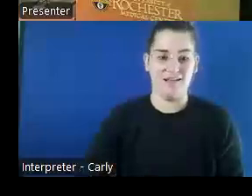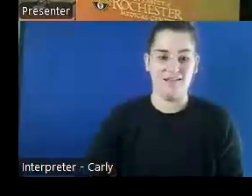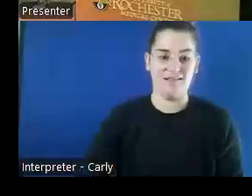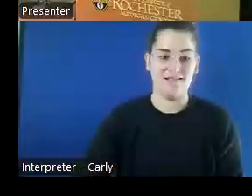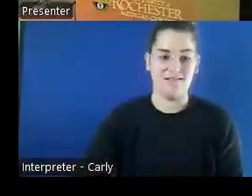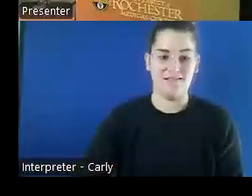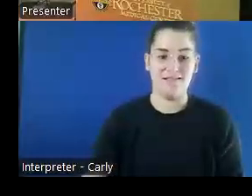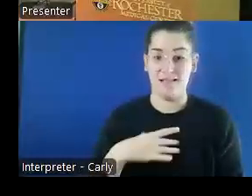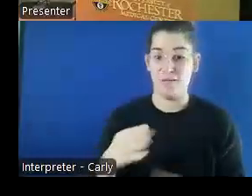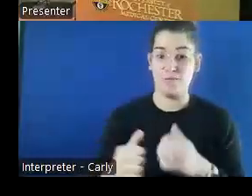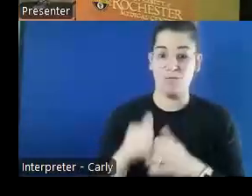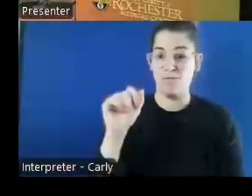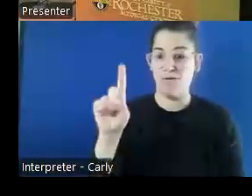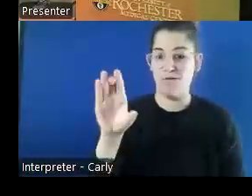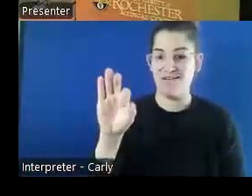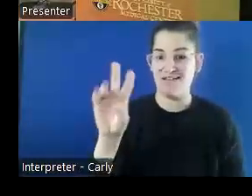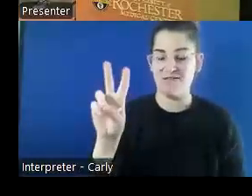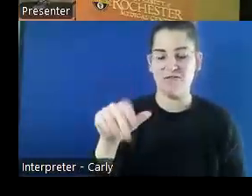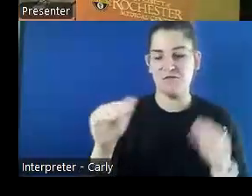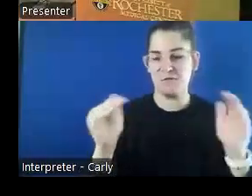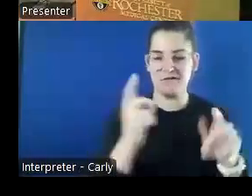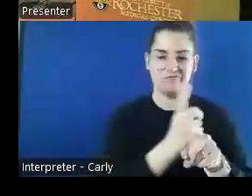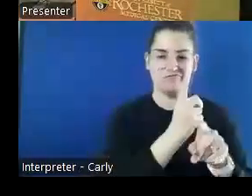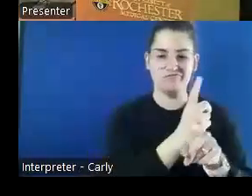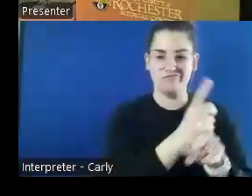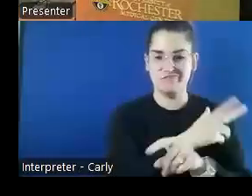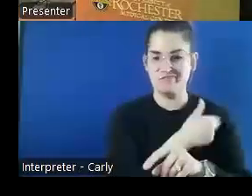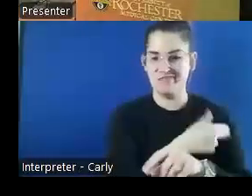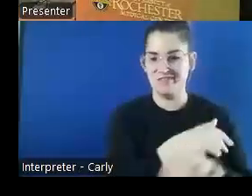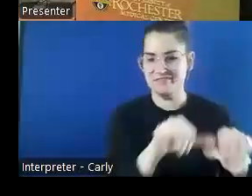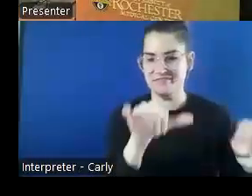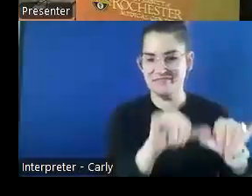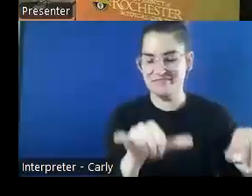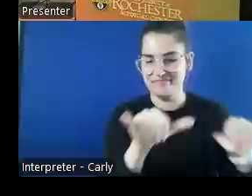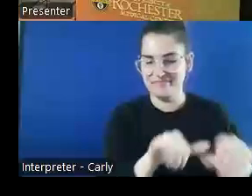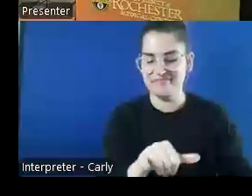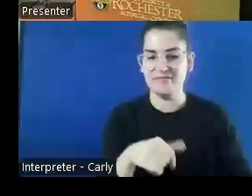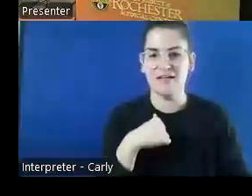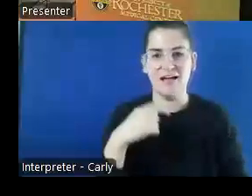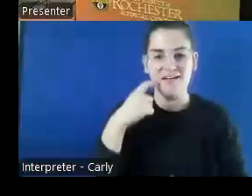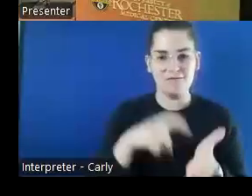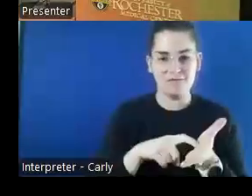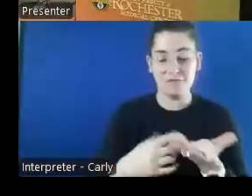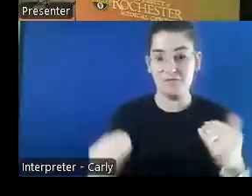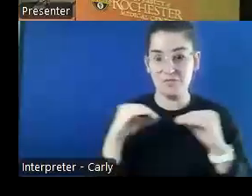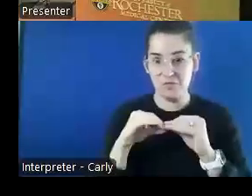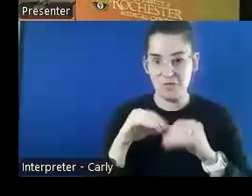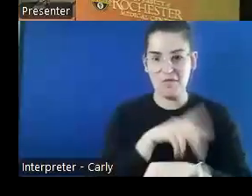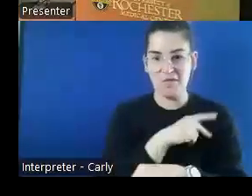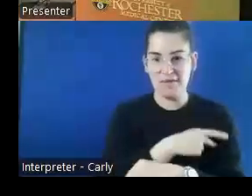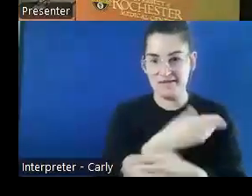my regular Hospital medicine um rotation is that I find that more of the patients on 192 um often